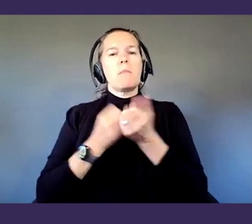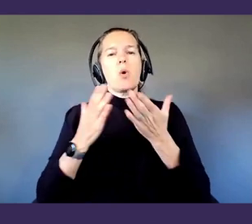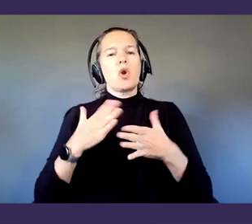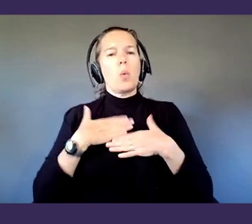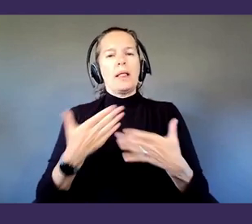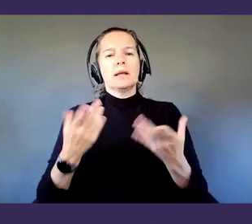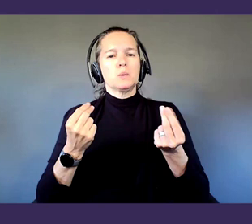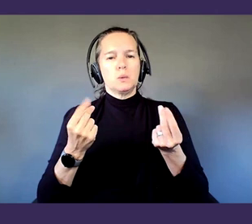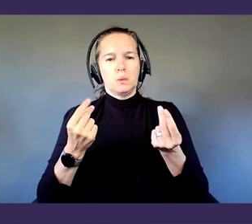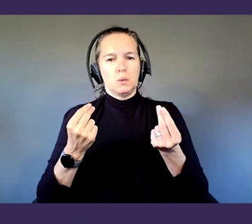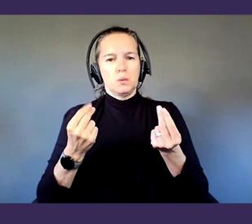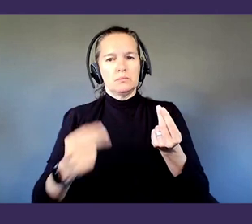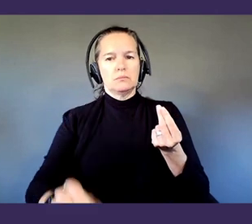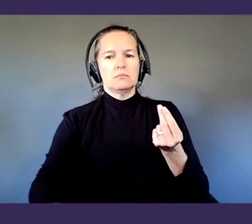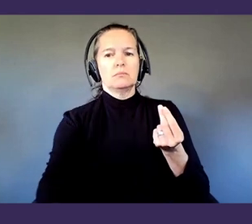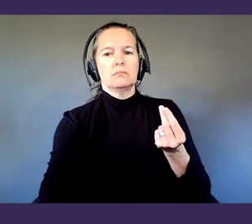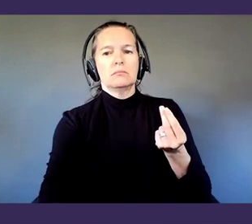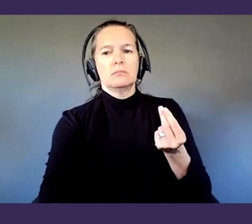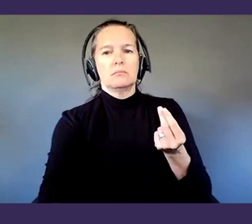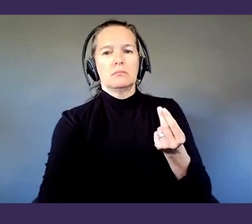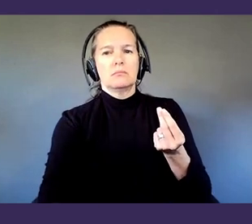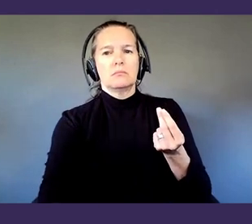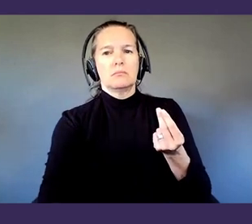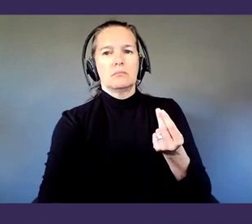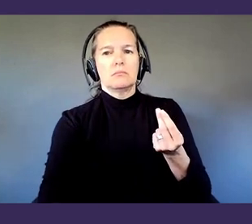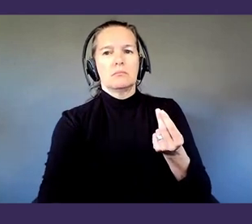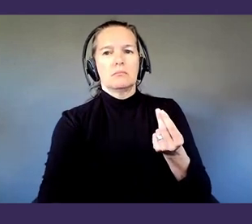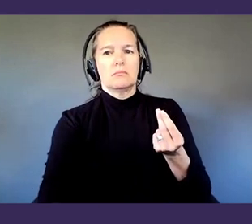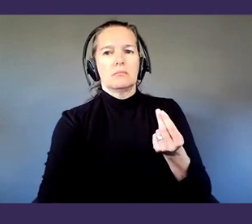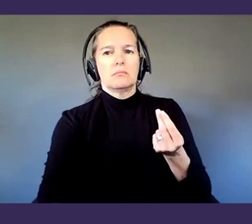By signing that and have it notarized,